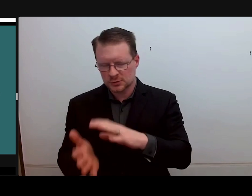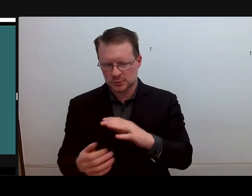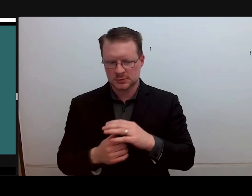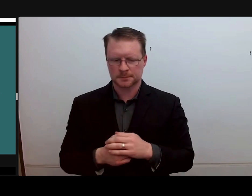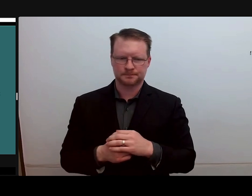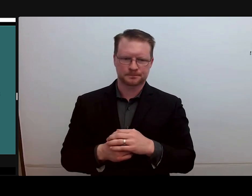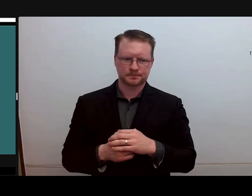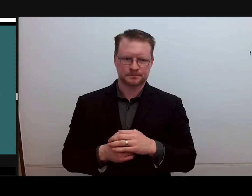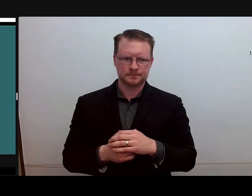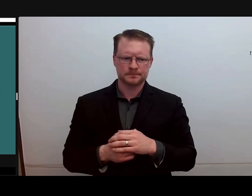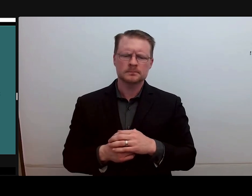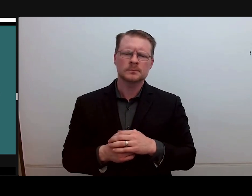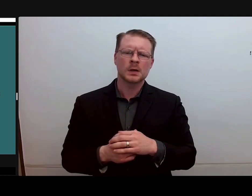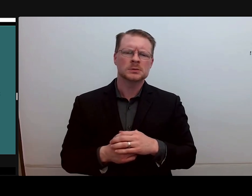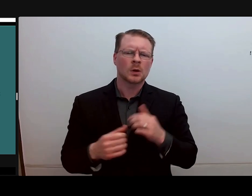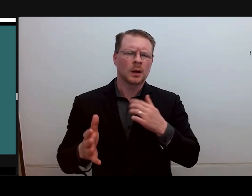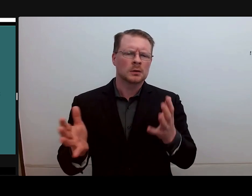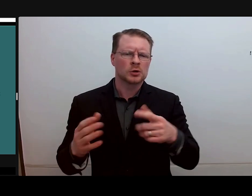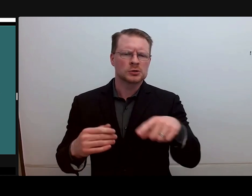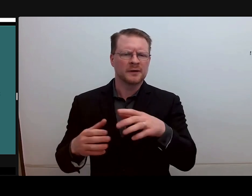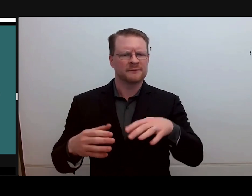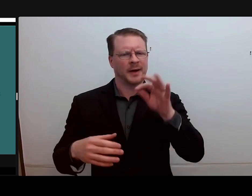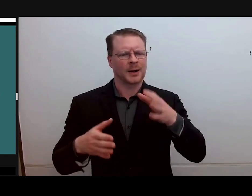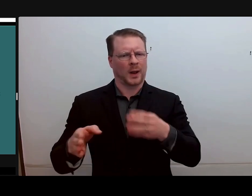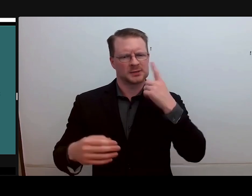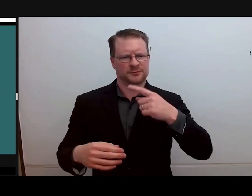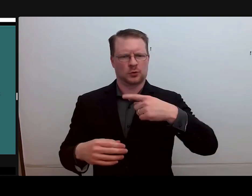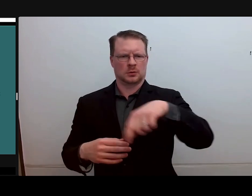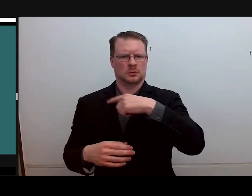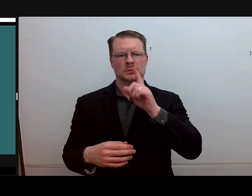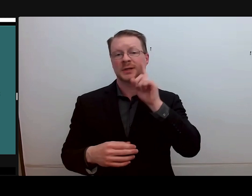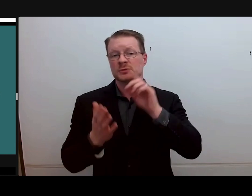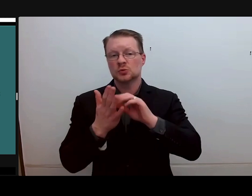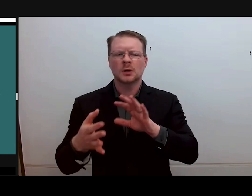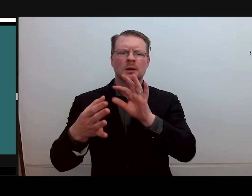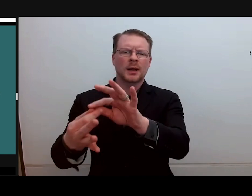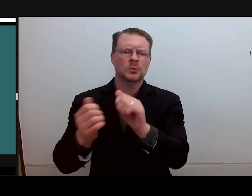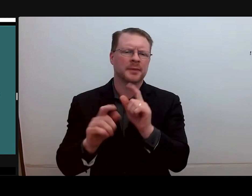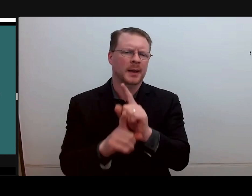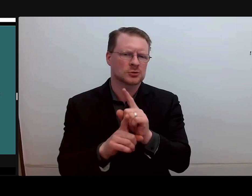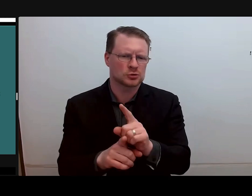especially deaf and hard-of-hearing students. I encourage you all to find ways for deaf students